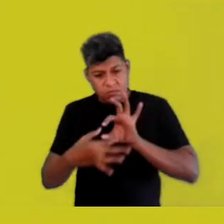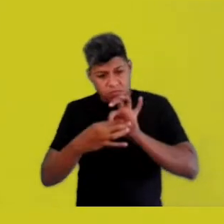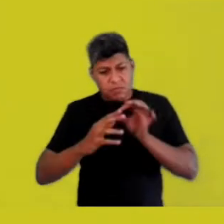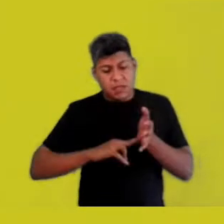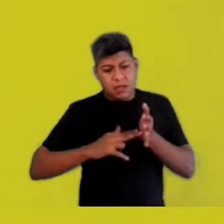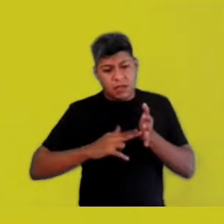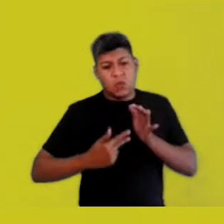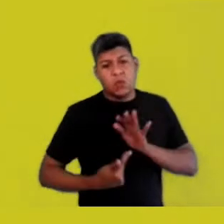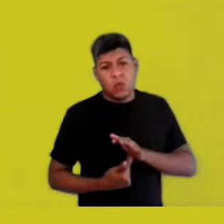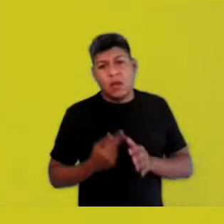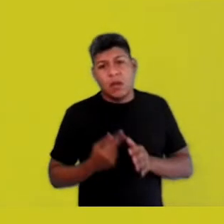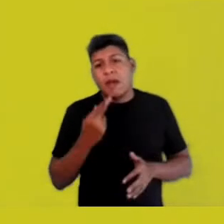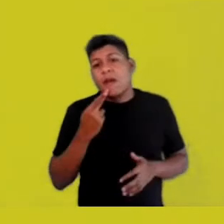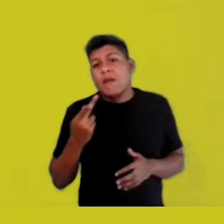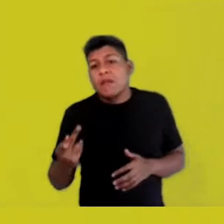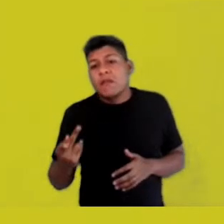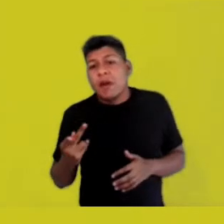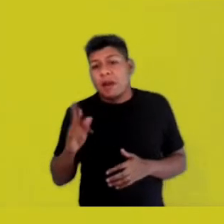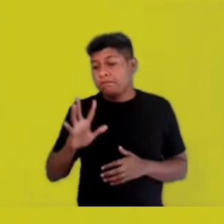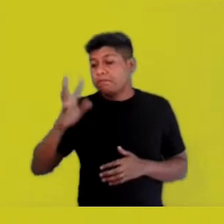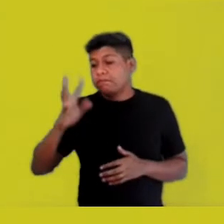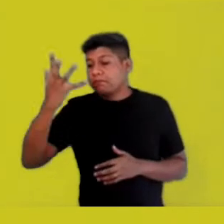a translatorial action, I’d say, a translatorial act.